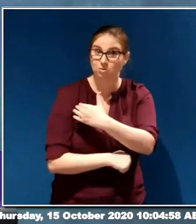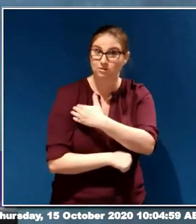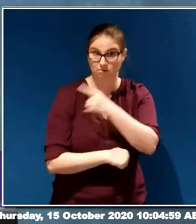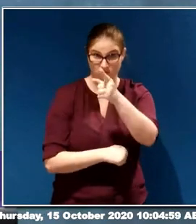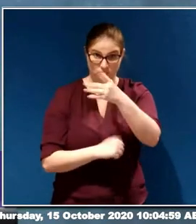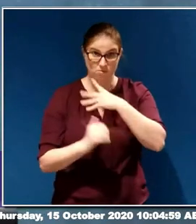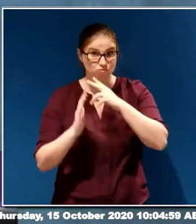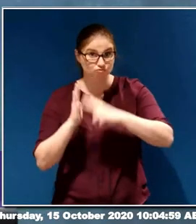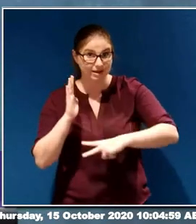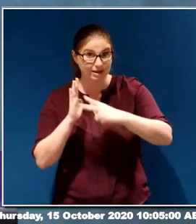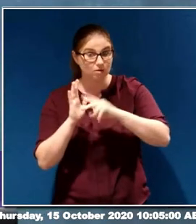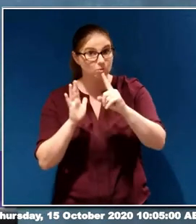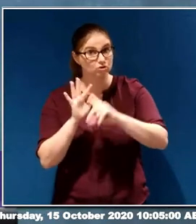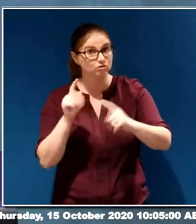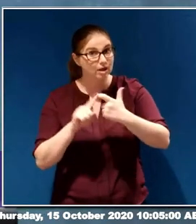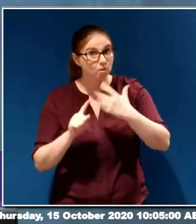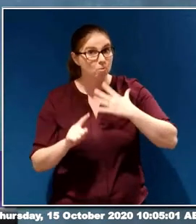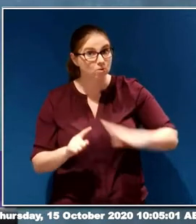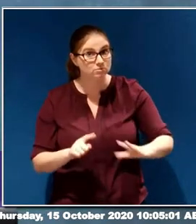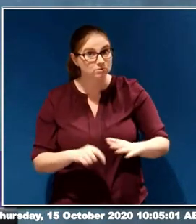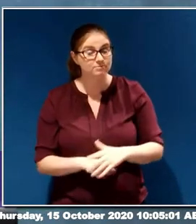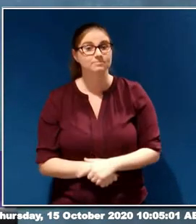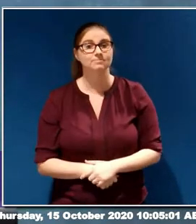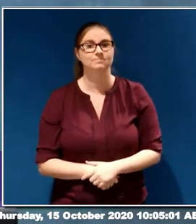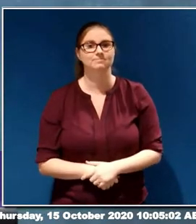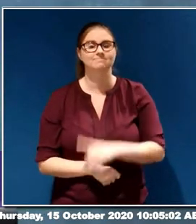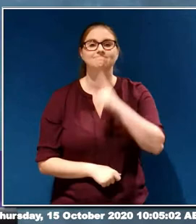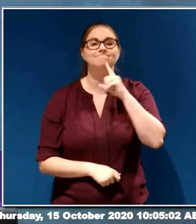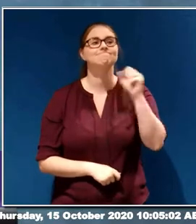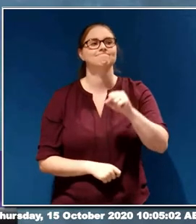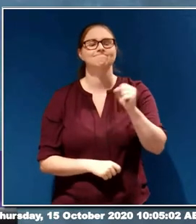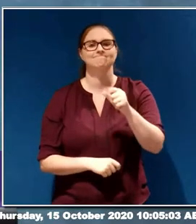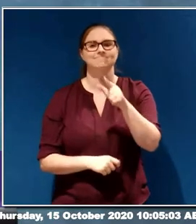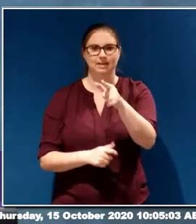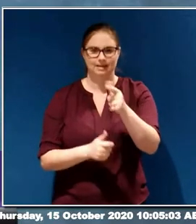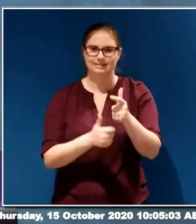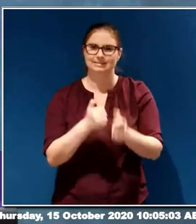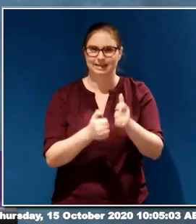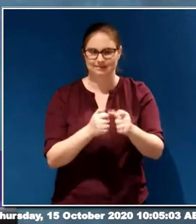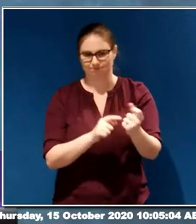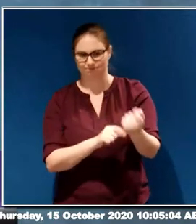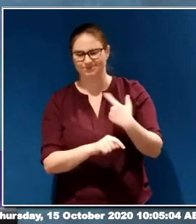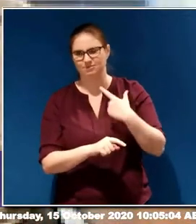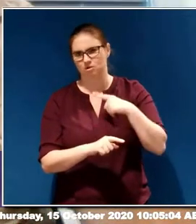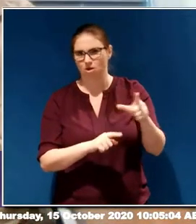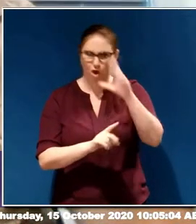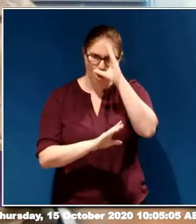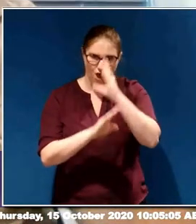Yes, he sent me this text message when he was hiding in his room. "You and Dad don't be too nervous.